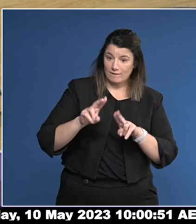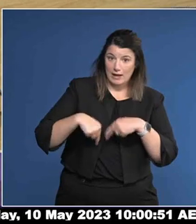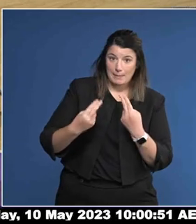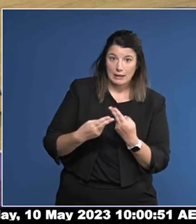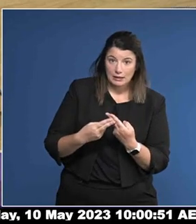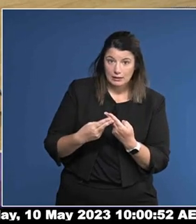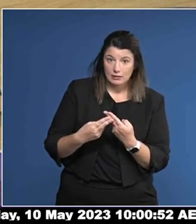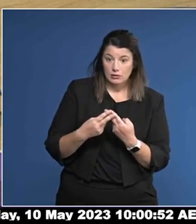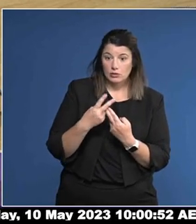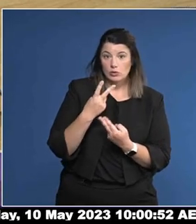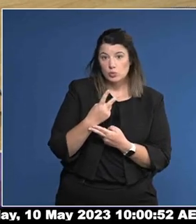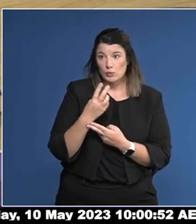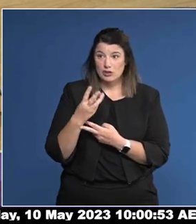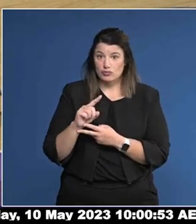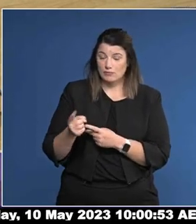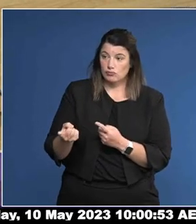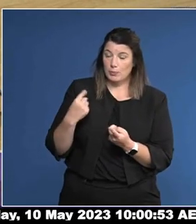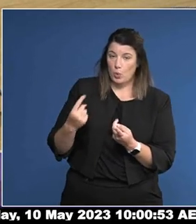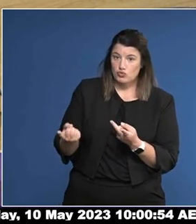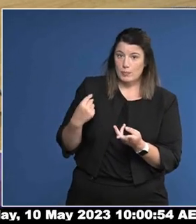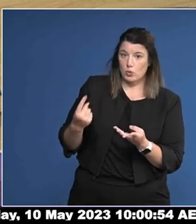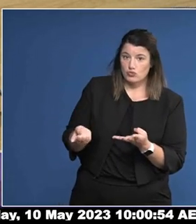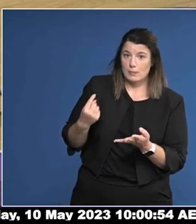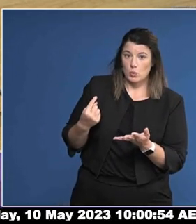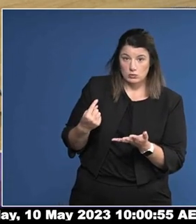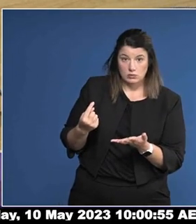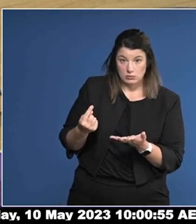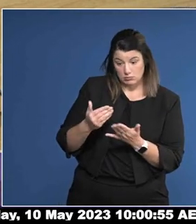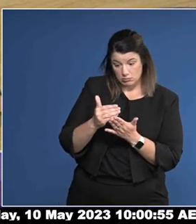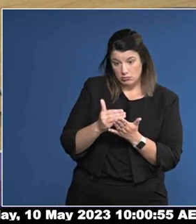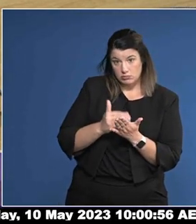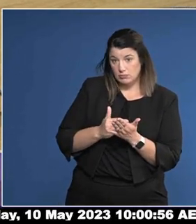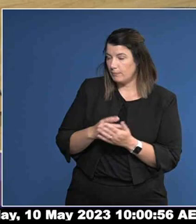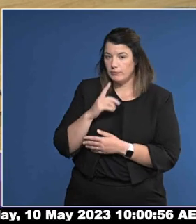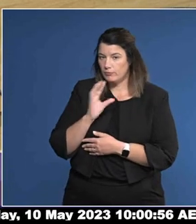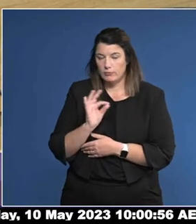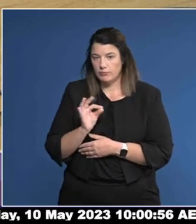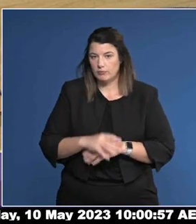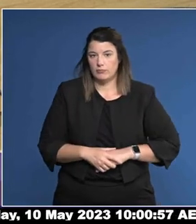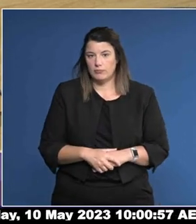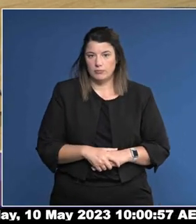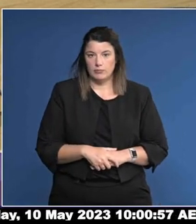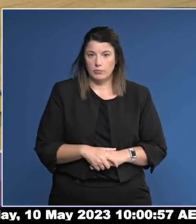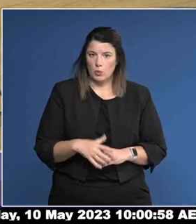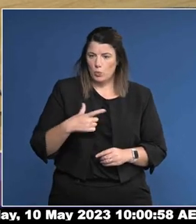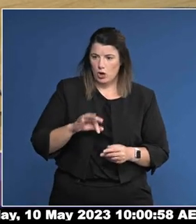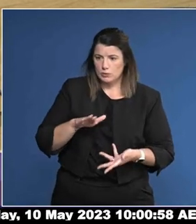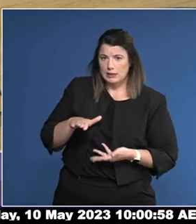23 or so notifications and various interactions? No. MS EASTMAN: Is there a reason why that wasn't provided to the QFCC?